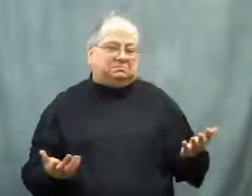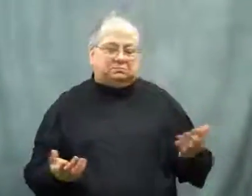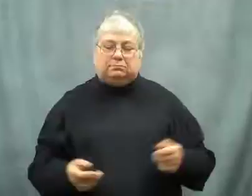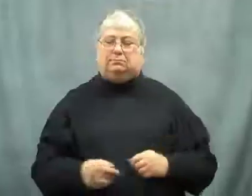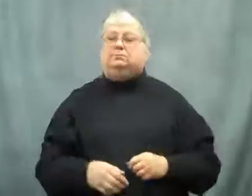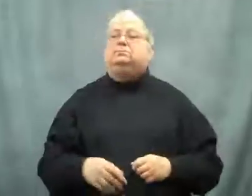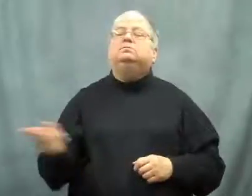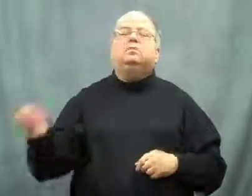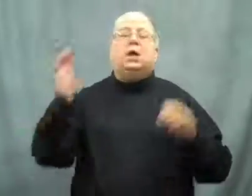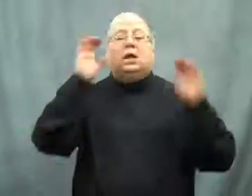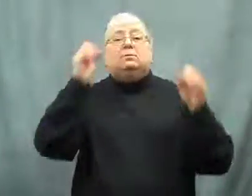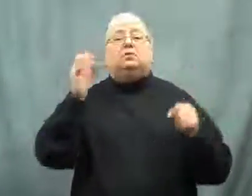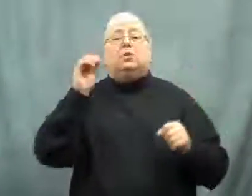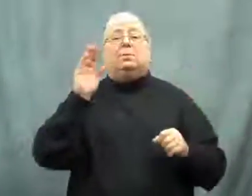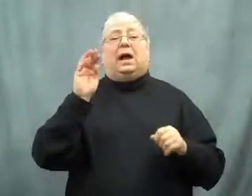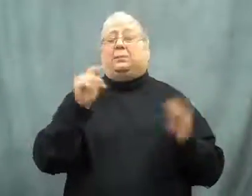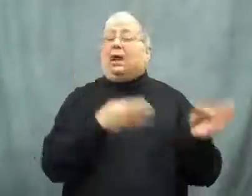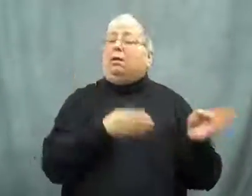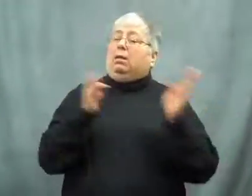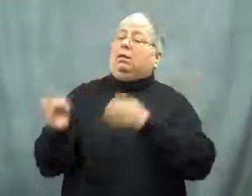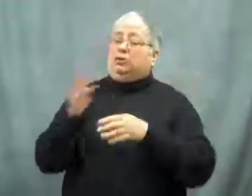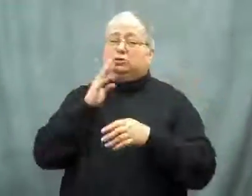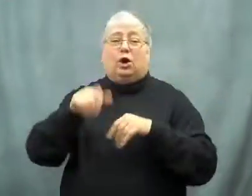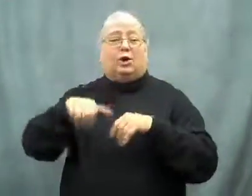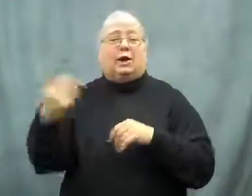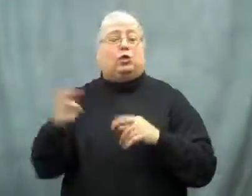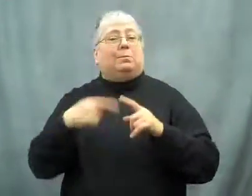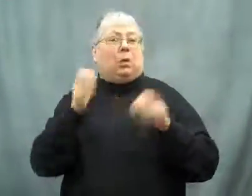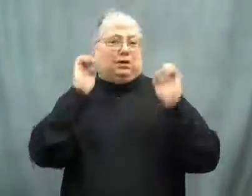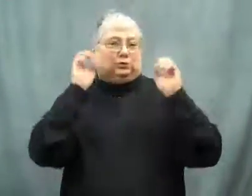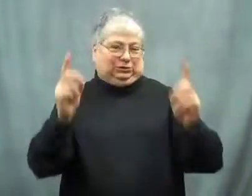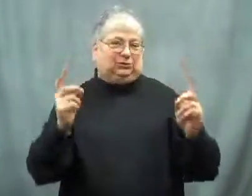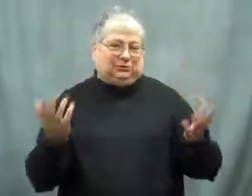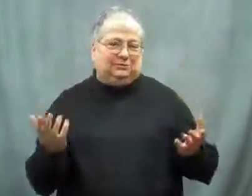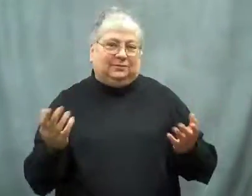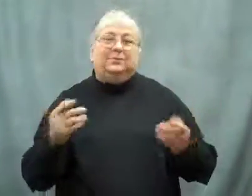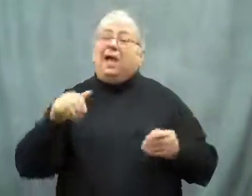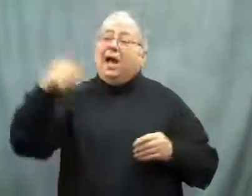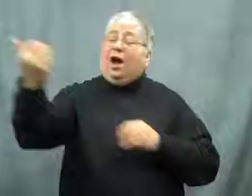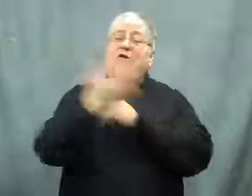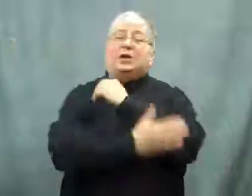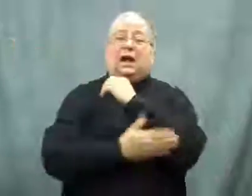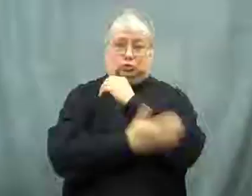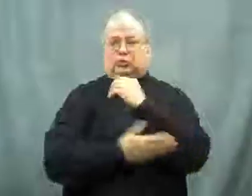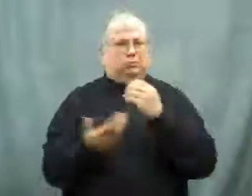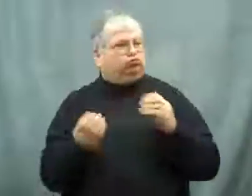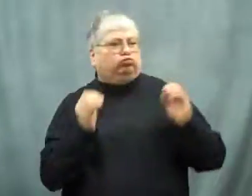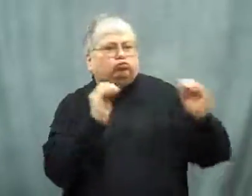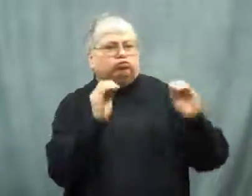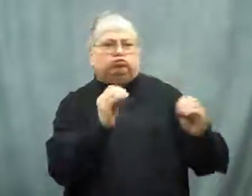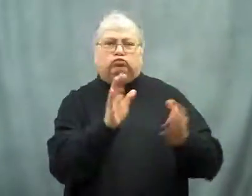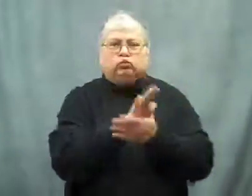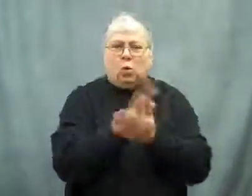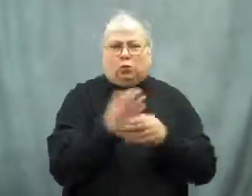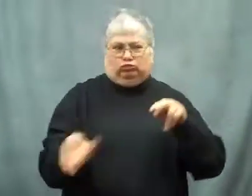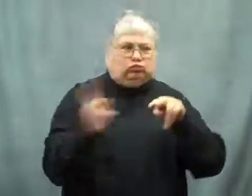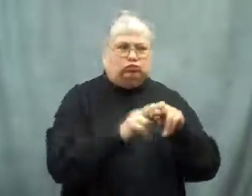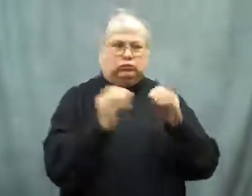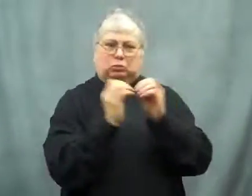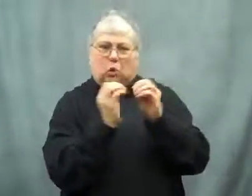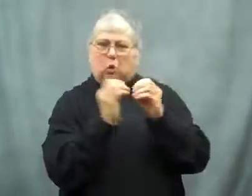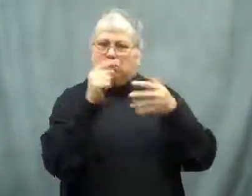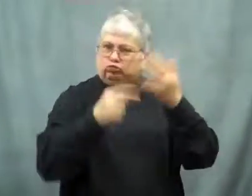He covered the topic of education.